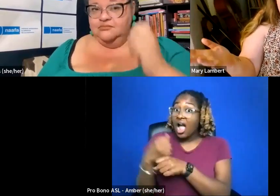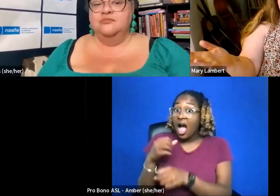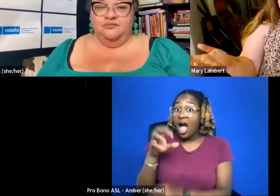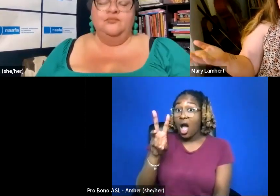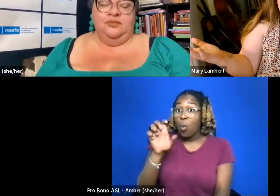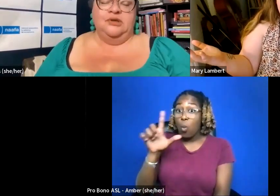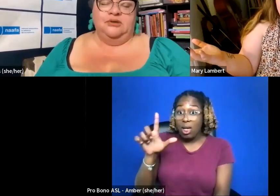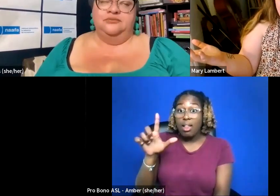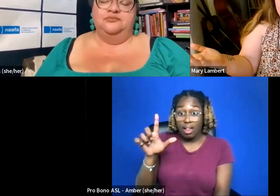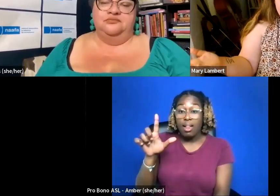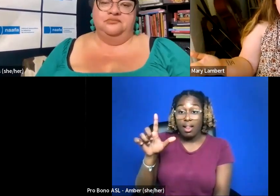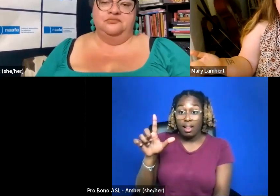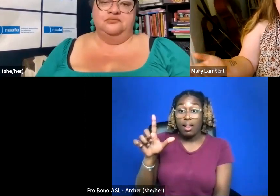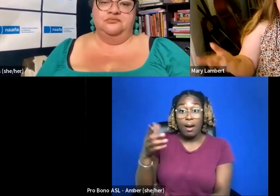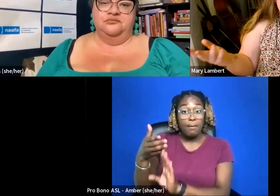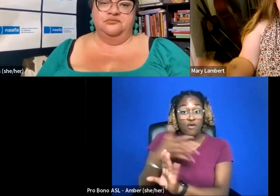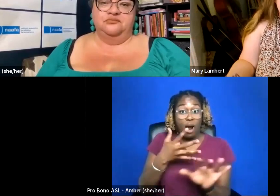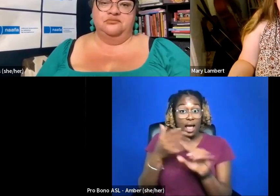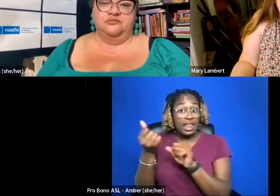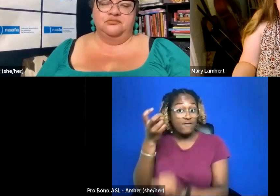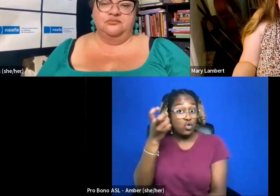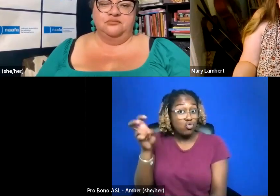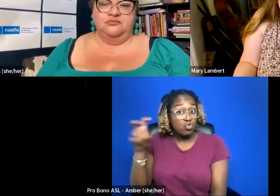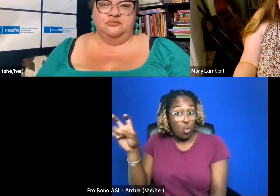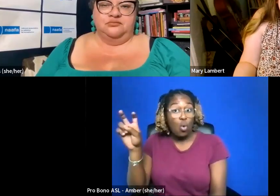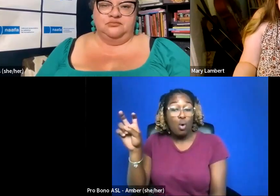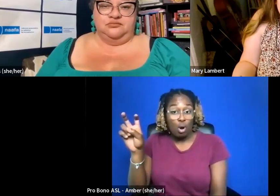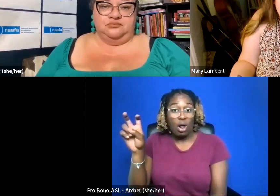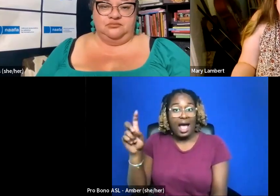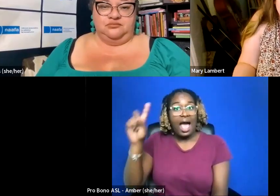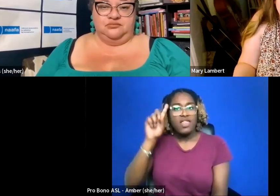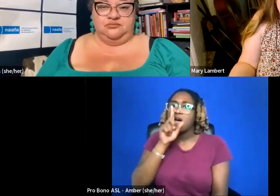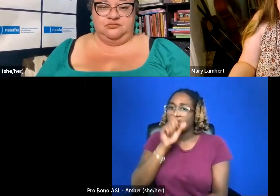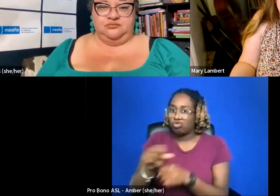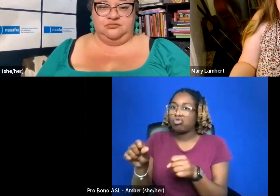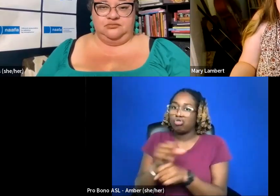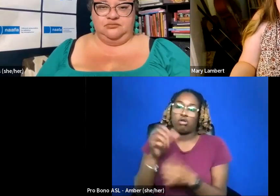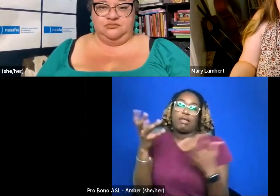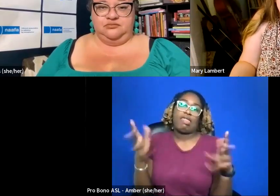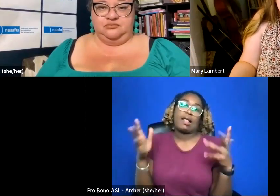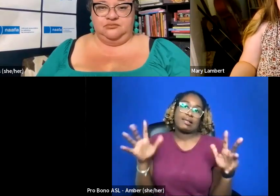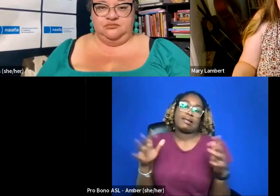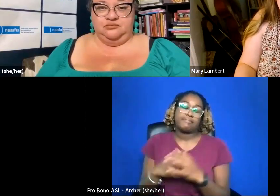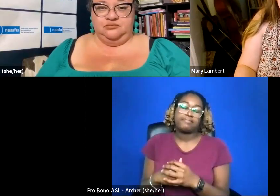before I left for tour, like I was I, I thought for sure, like, this is it. This is going to be it for me.